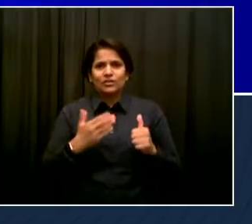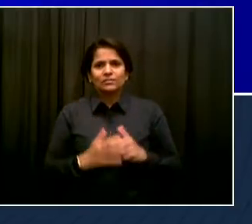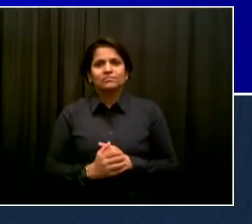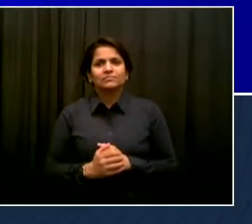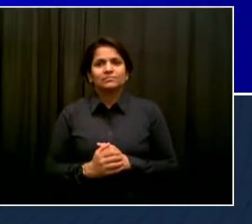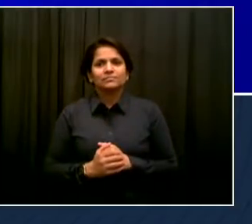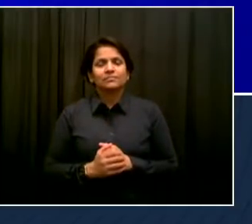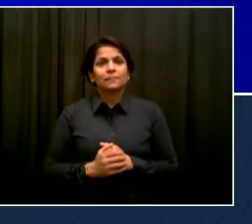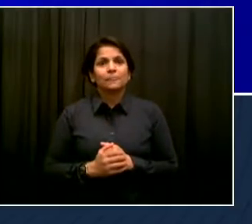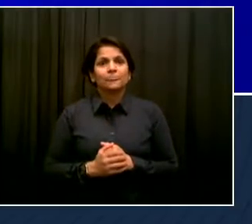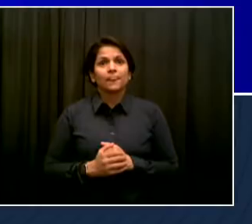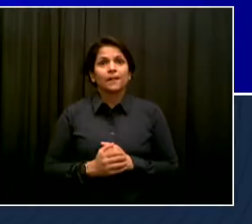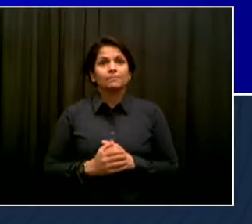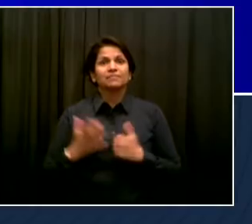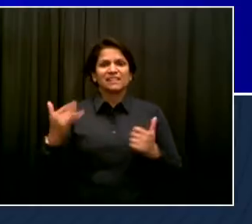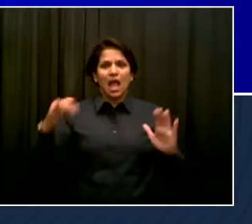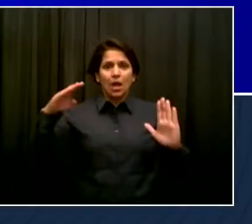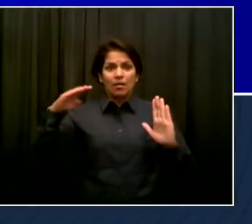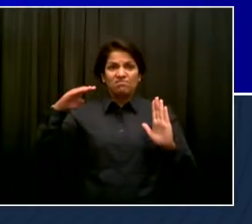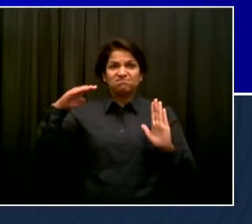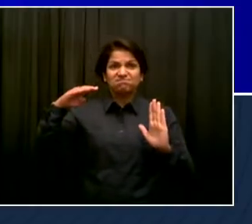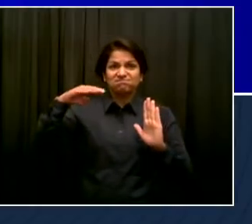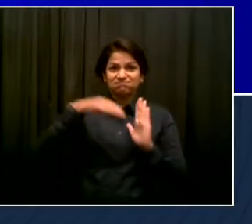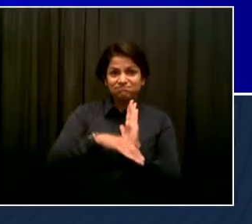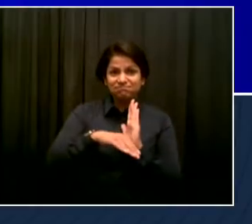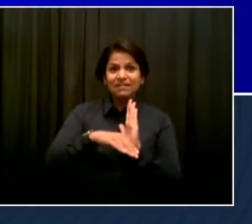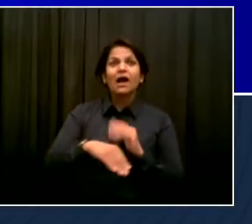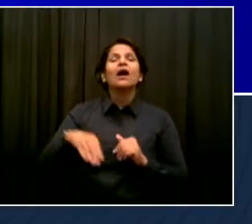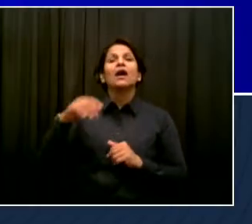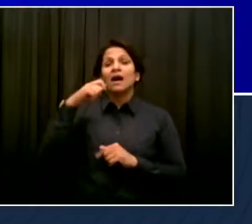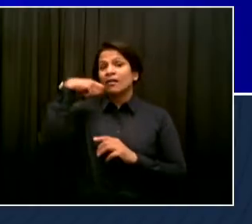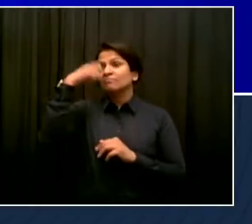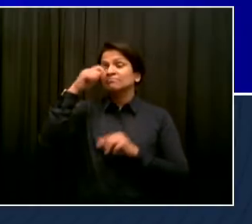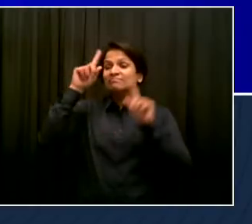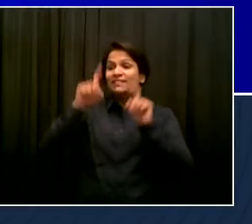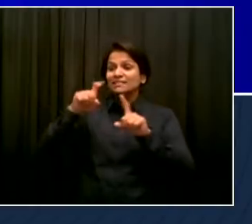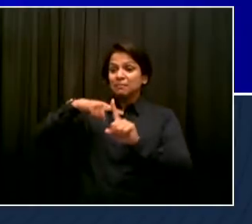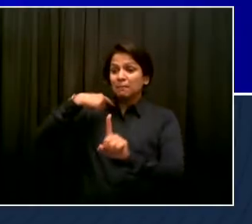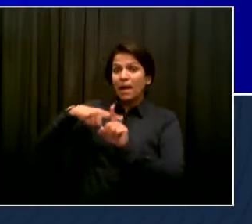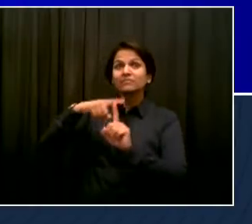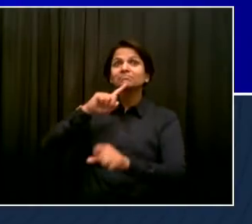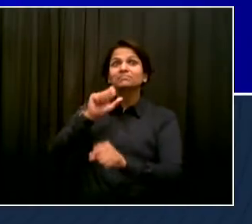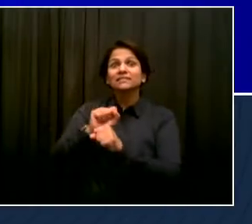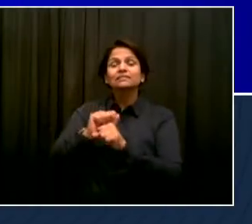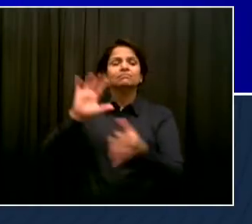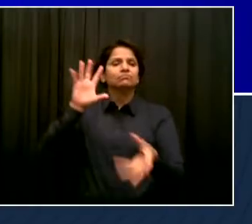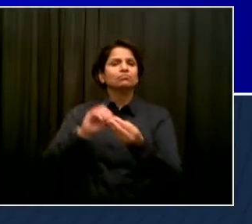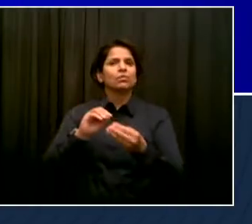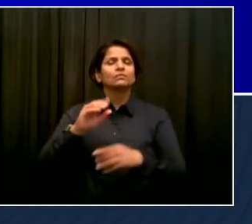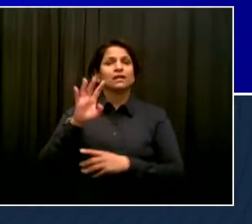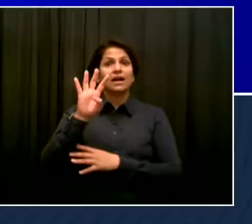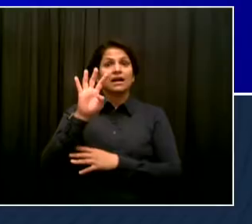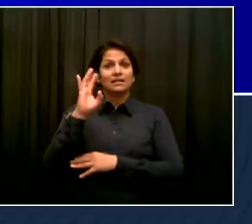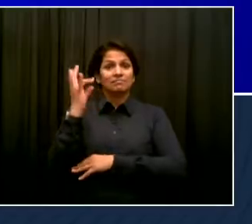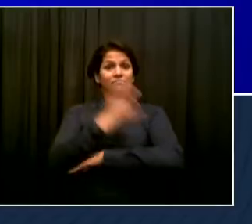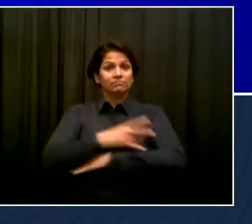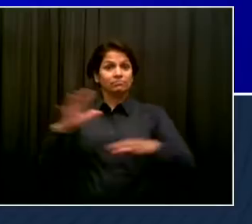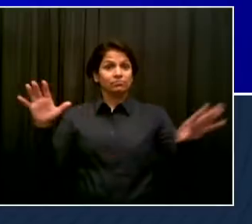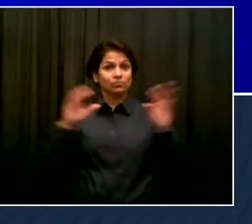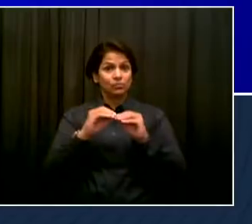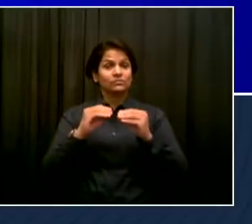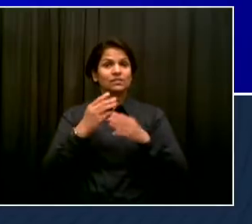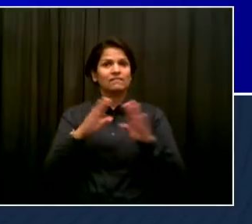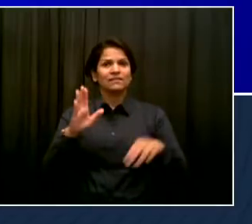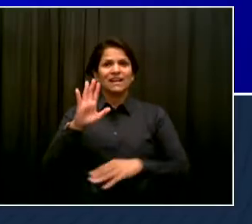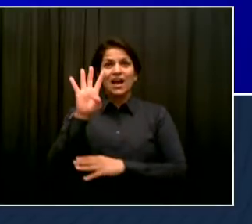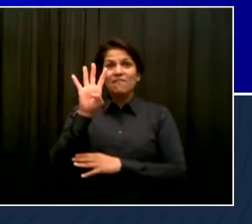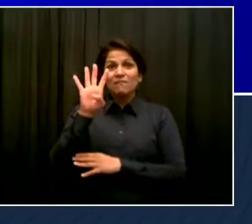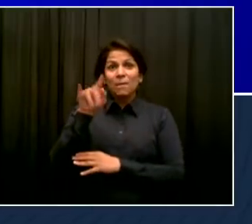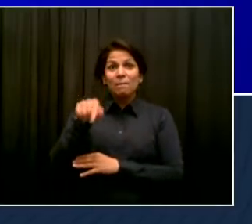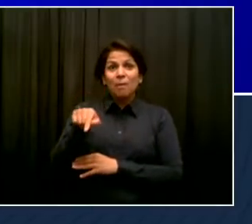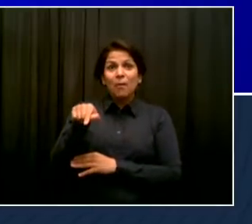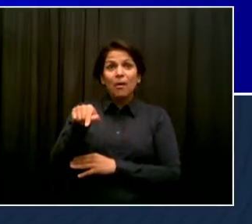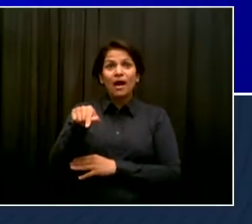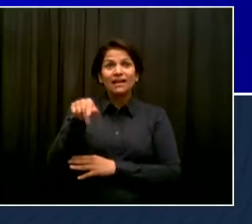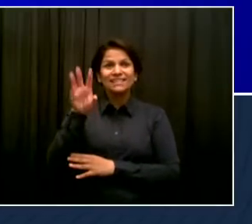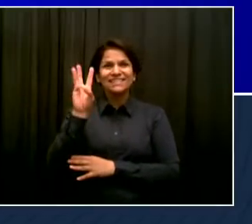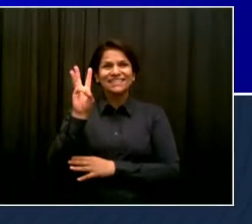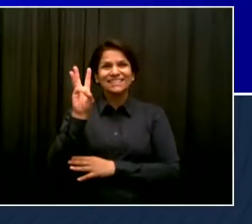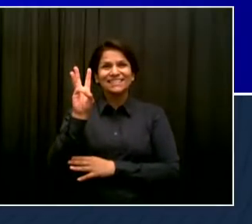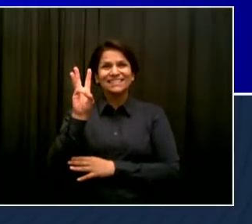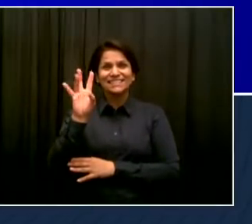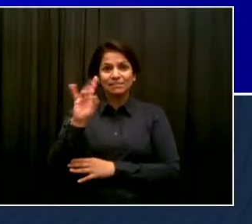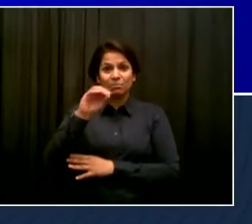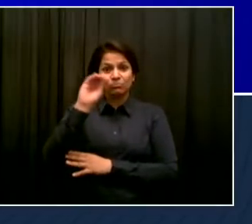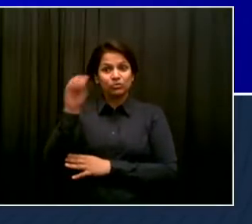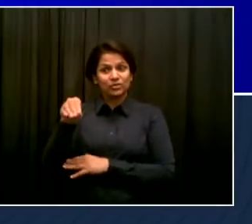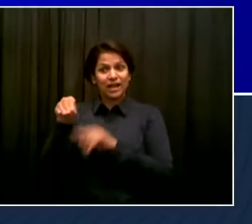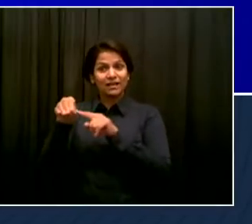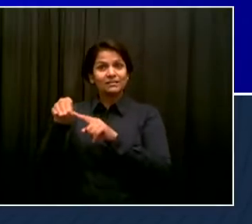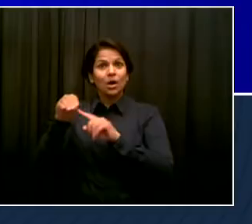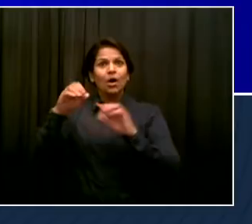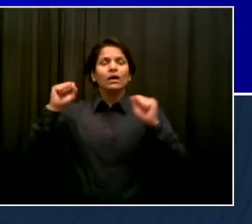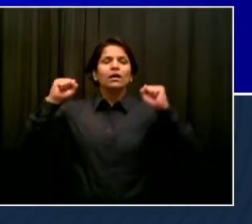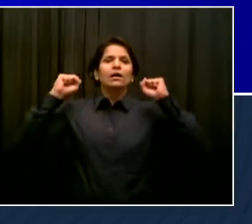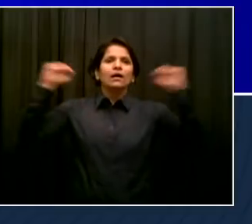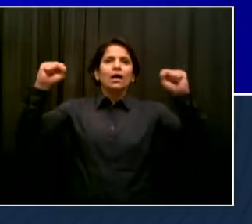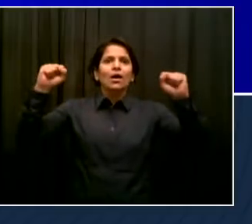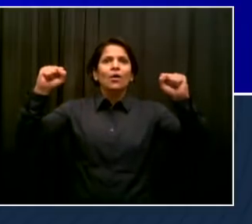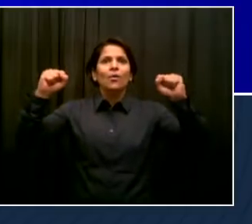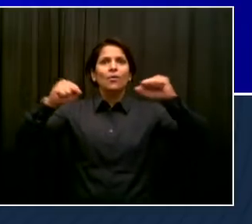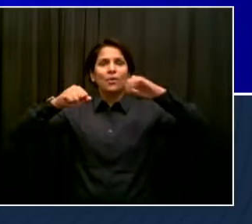AVERAGE, THAT NUMBER NOW IS 2233